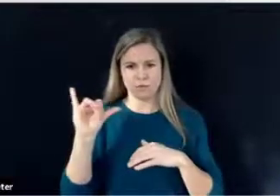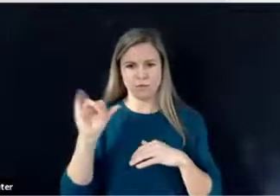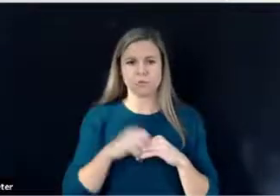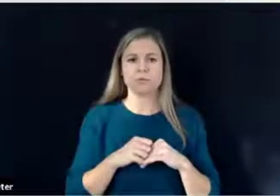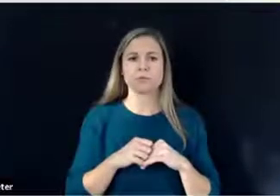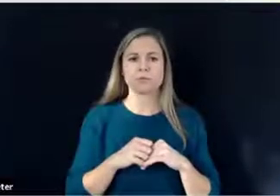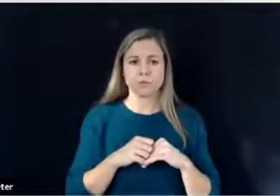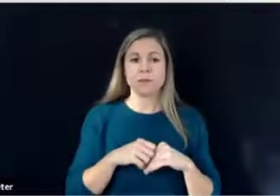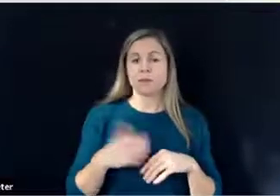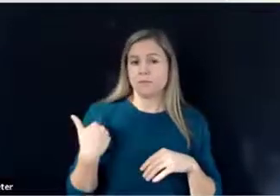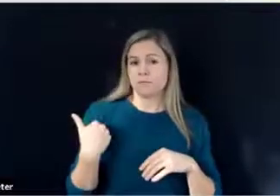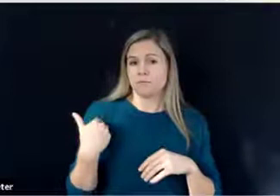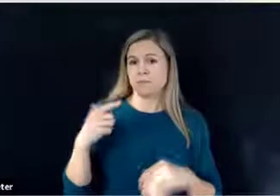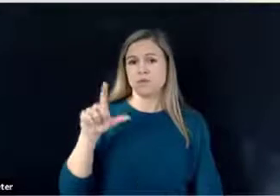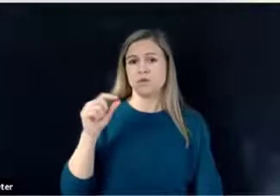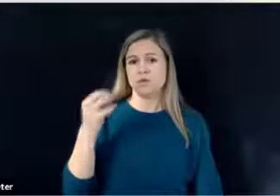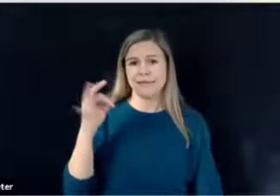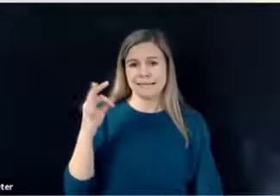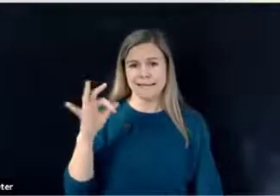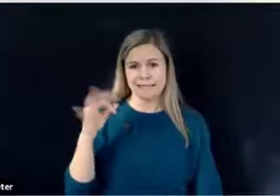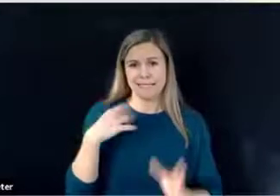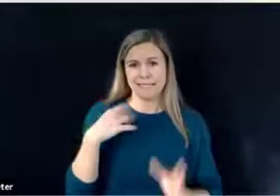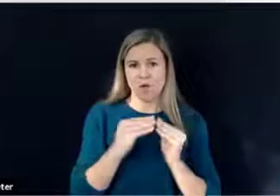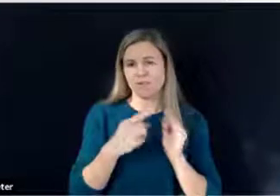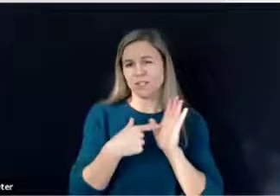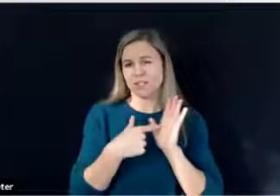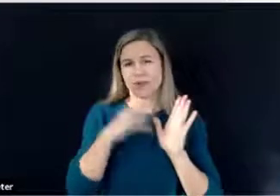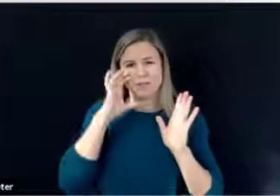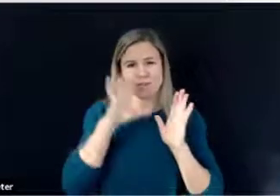there's a few pictures of parents exploring